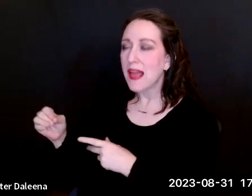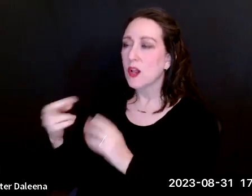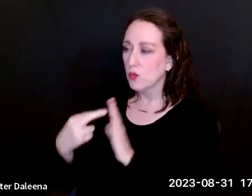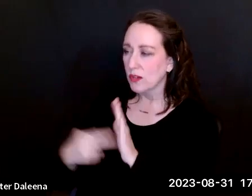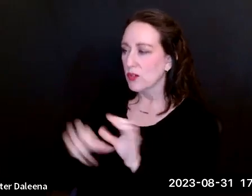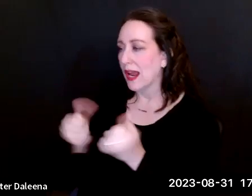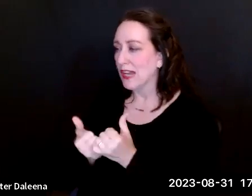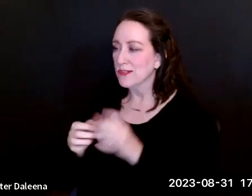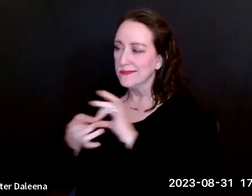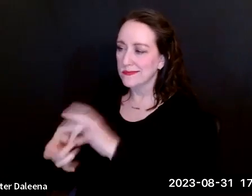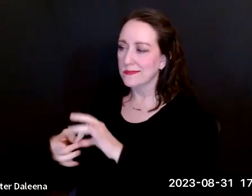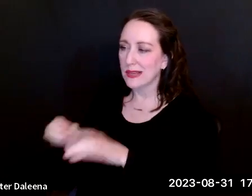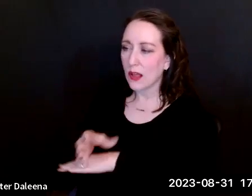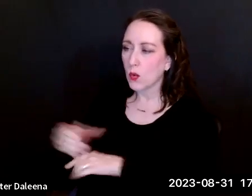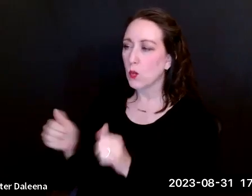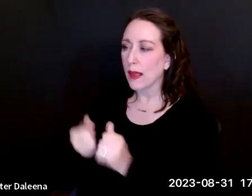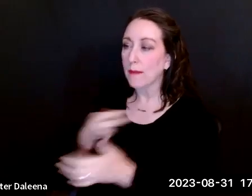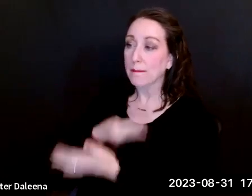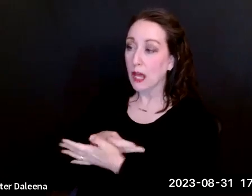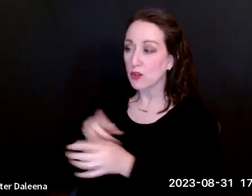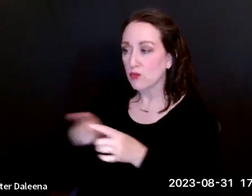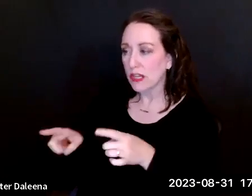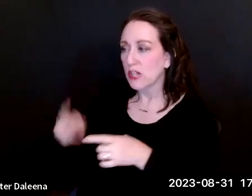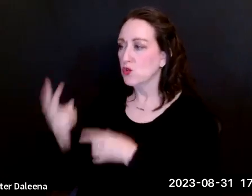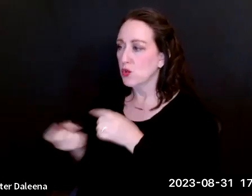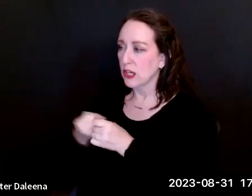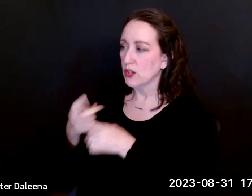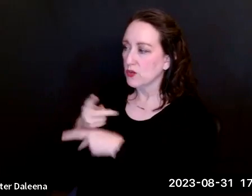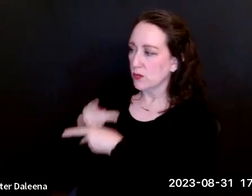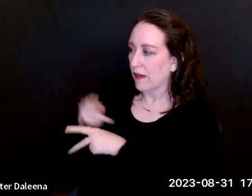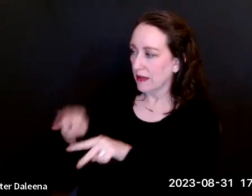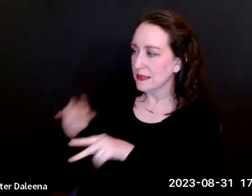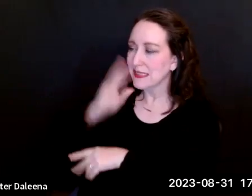Affiliated counselor with a master's degree and two years of supervised experience so for those